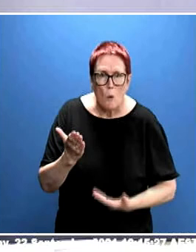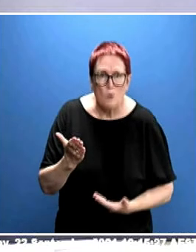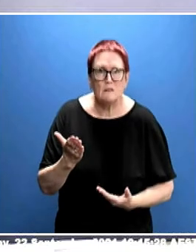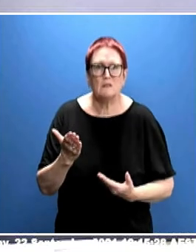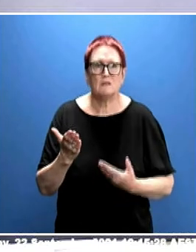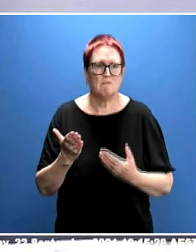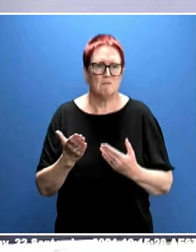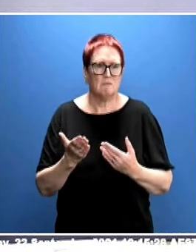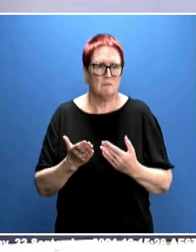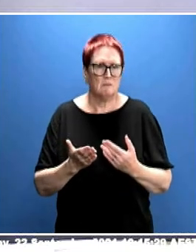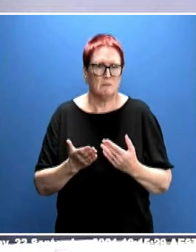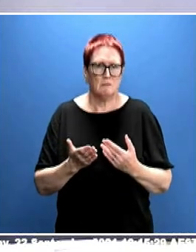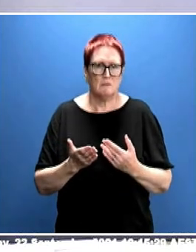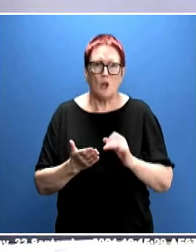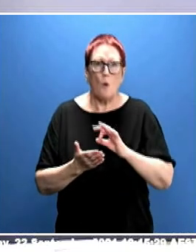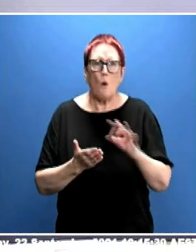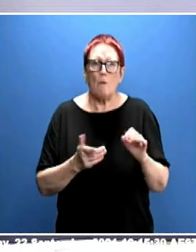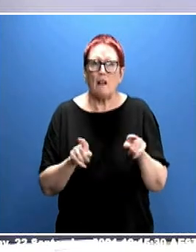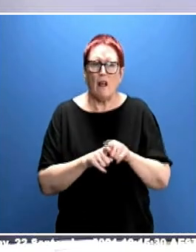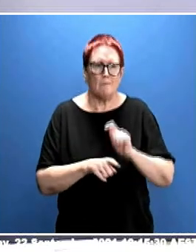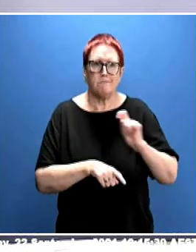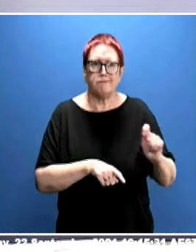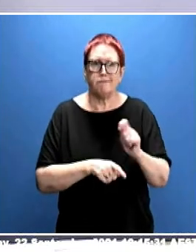that can be understood as adverse to the foster carers.